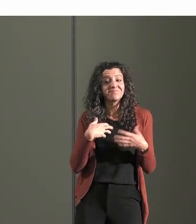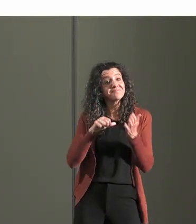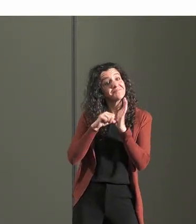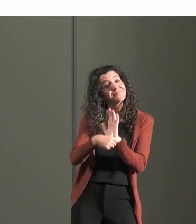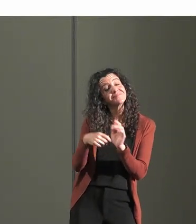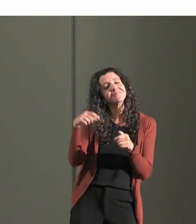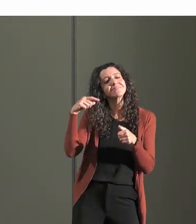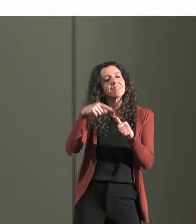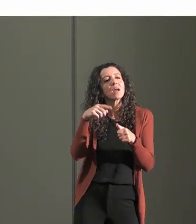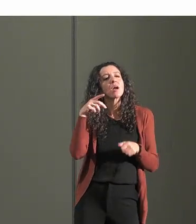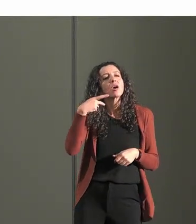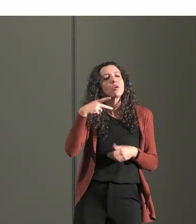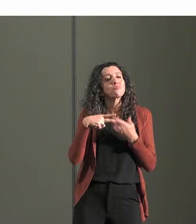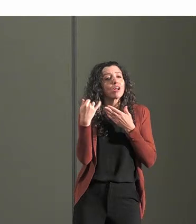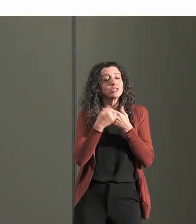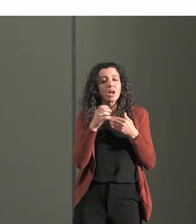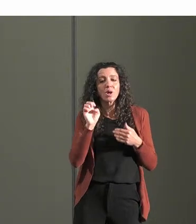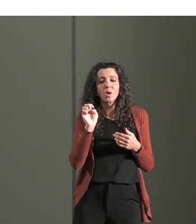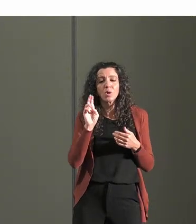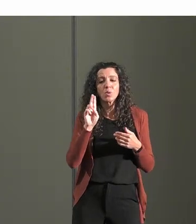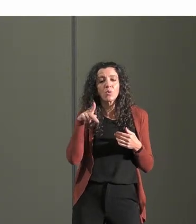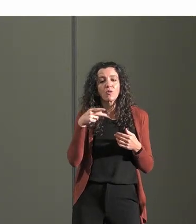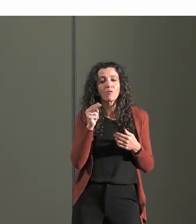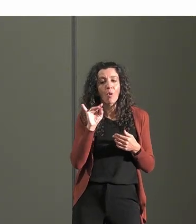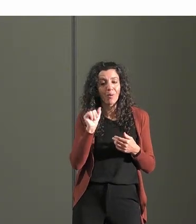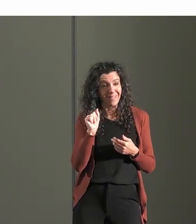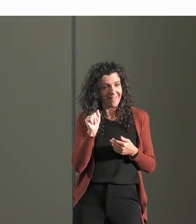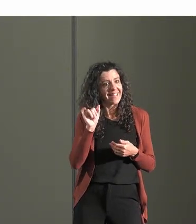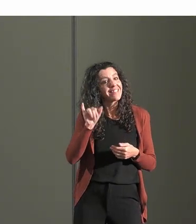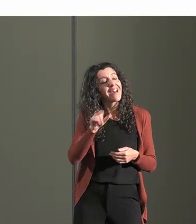the accessibility work on Android and mobile.